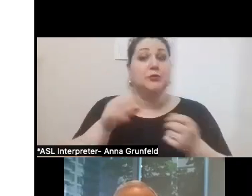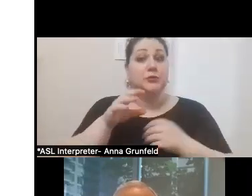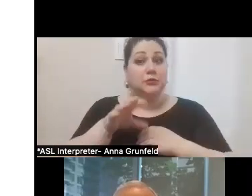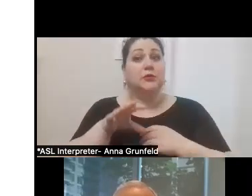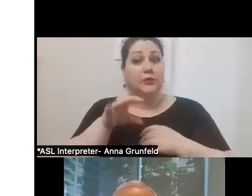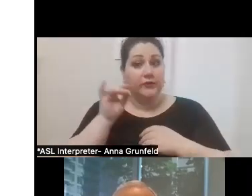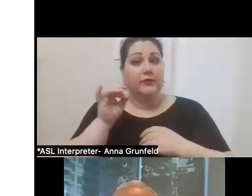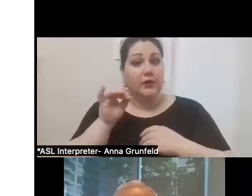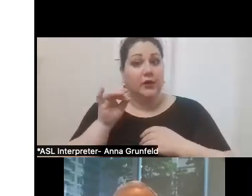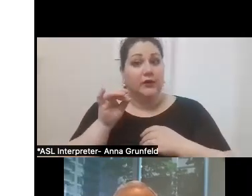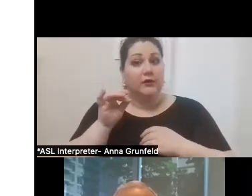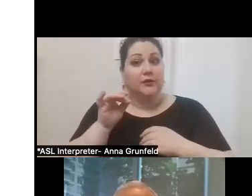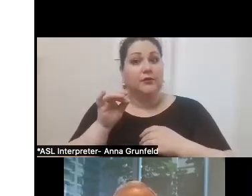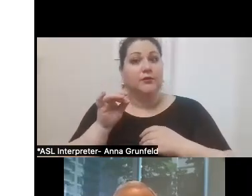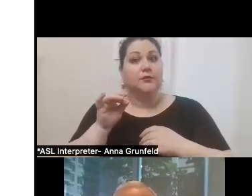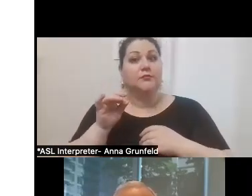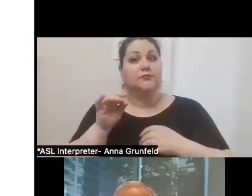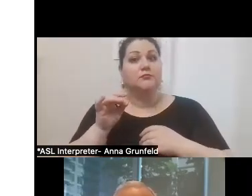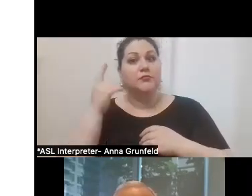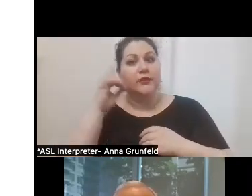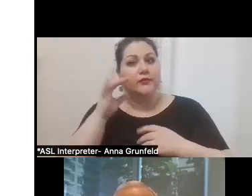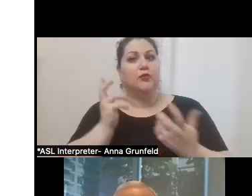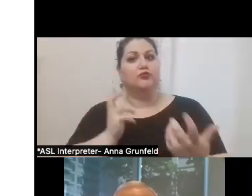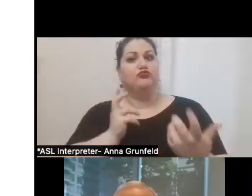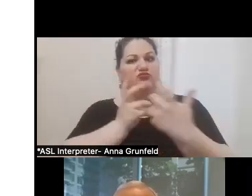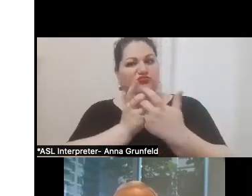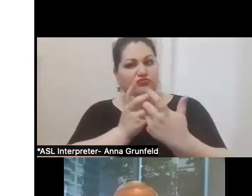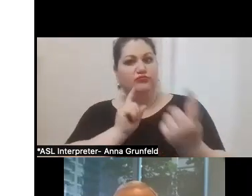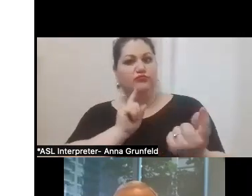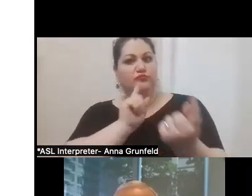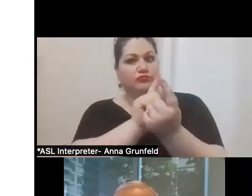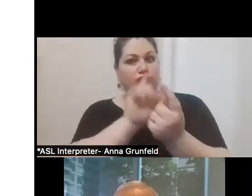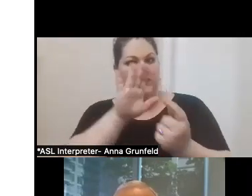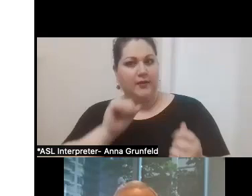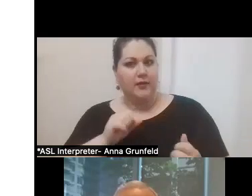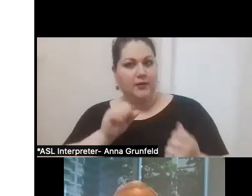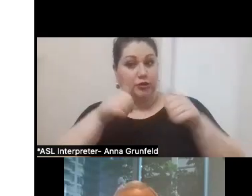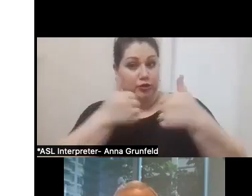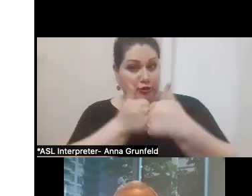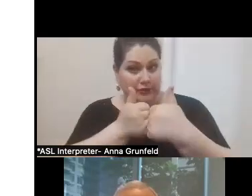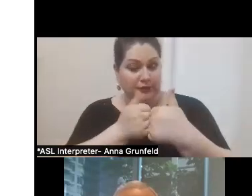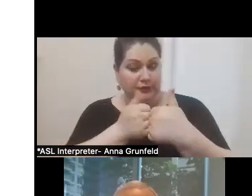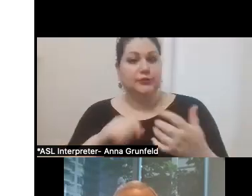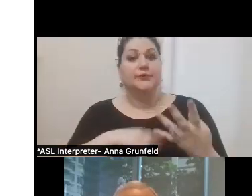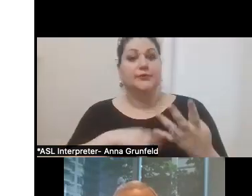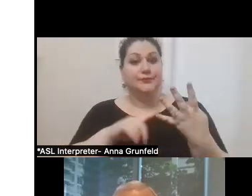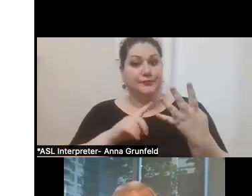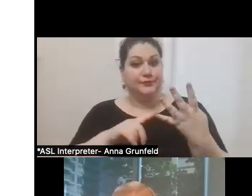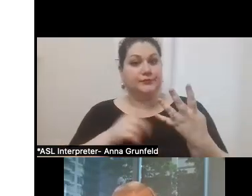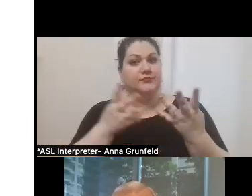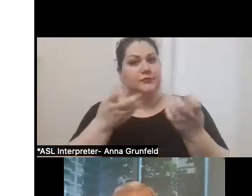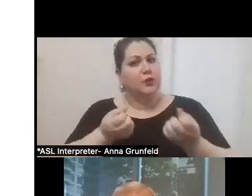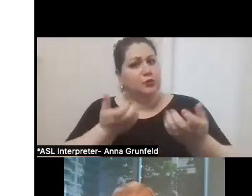of these challenges and finally provide us some opportunity for discussion and questions.